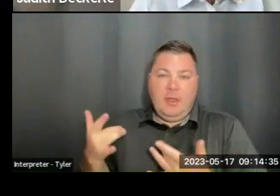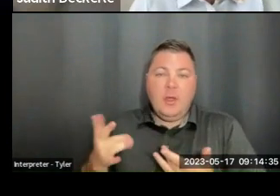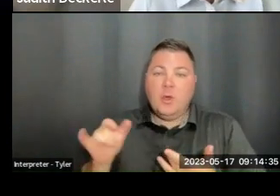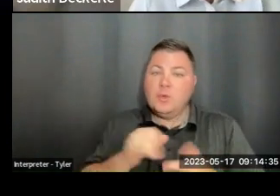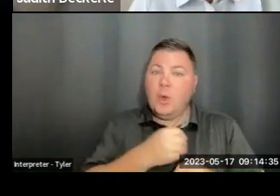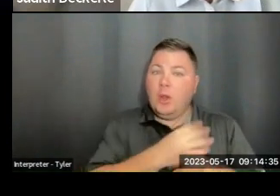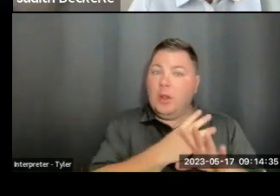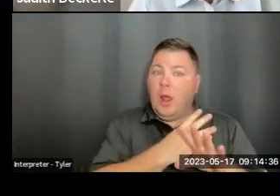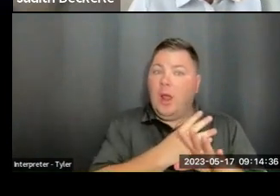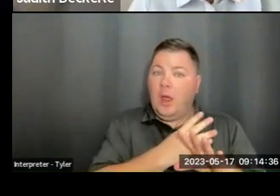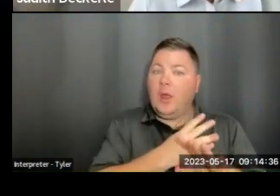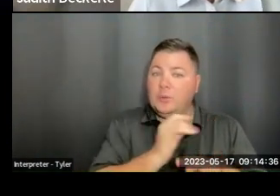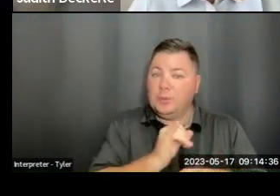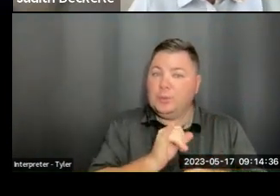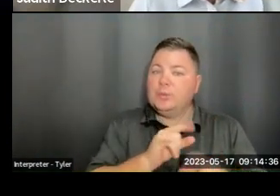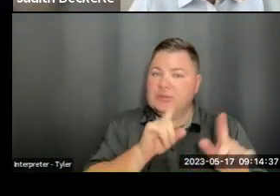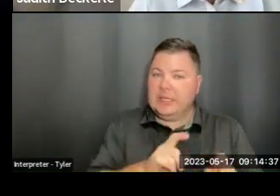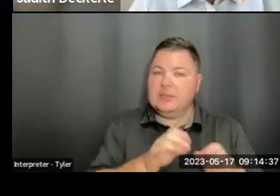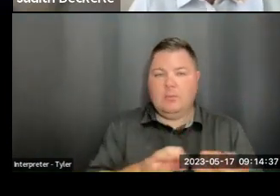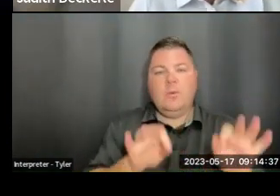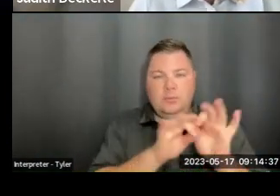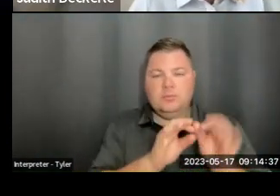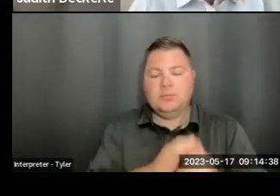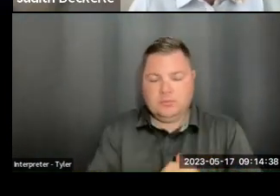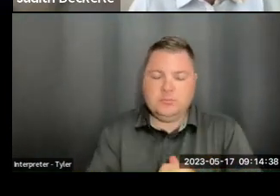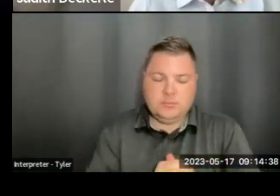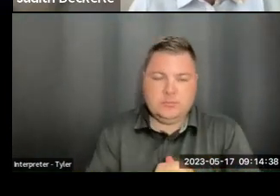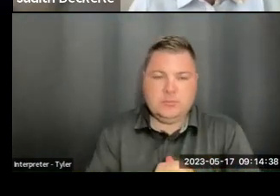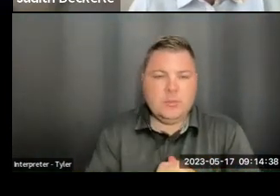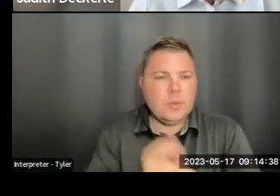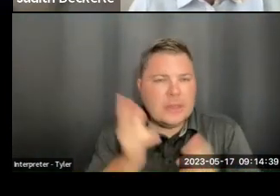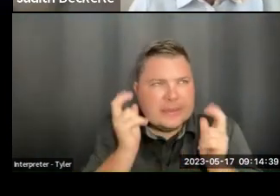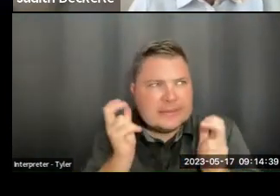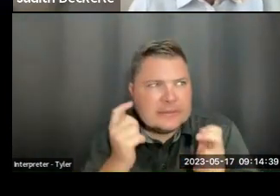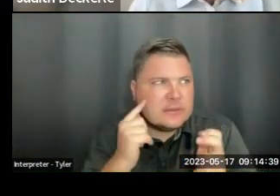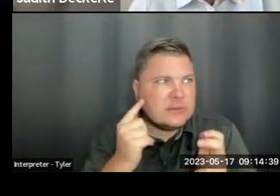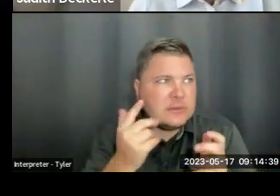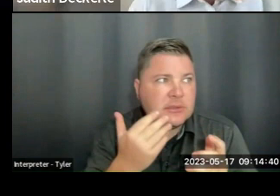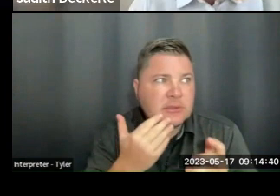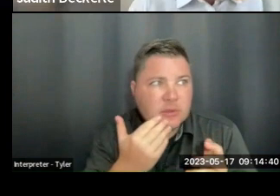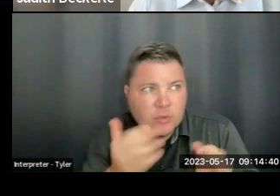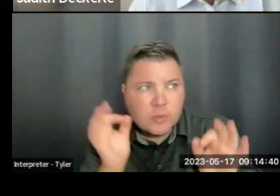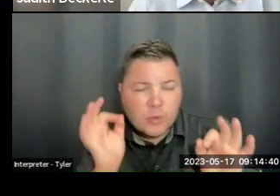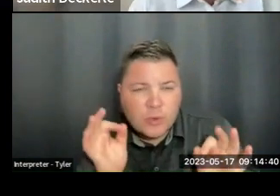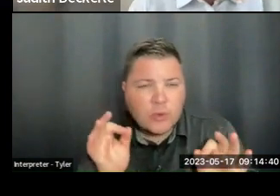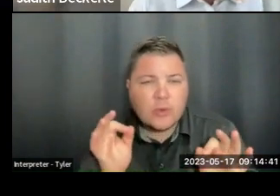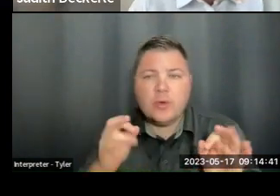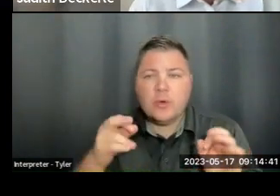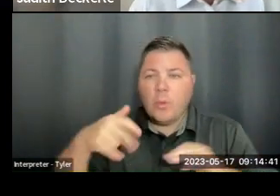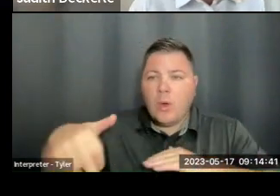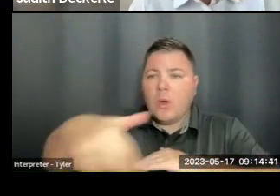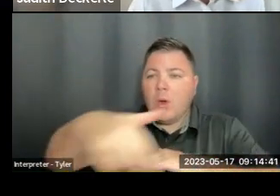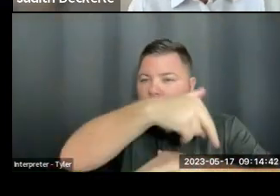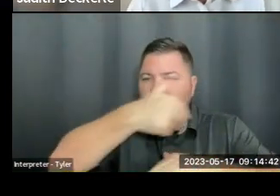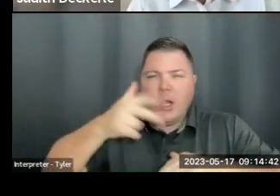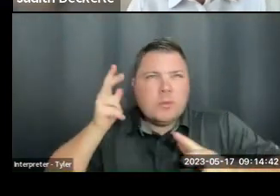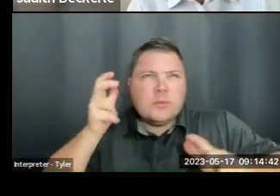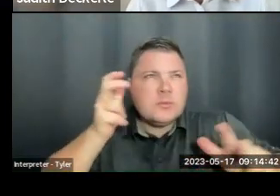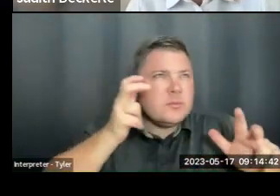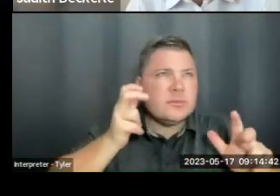would for the day of the event including an online session with your remote presenters. Listen to how things sound in the